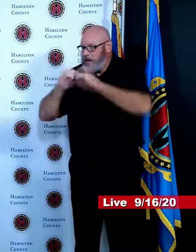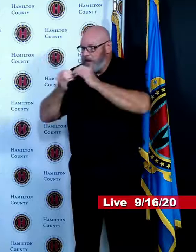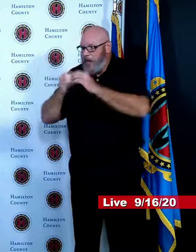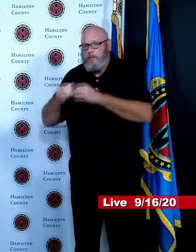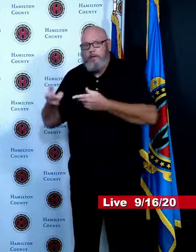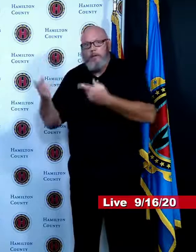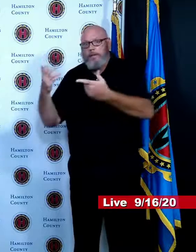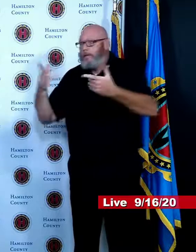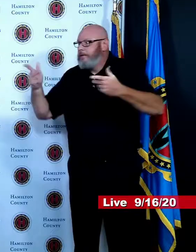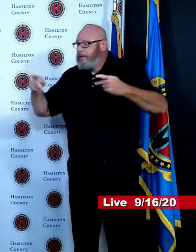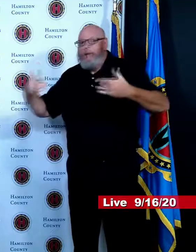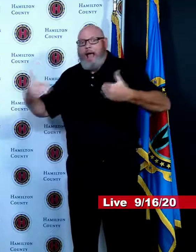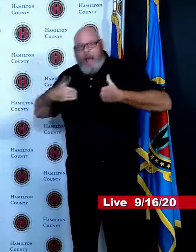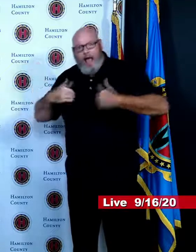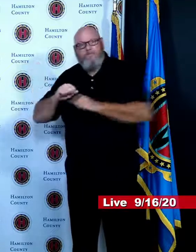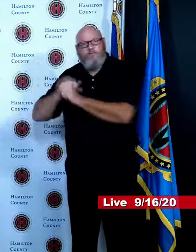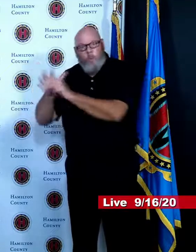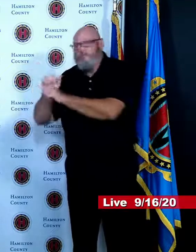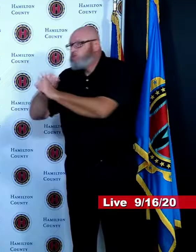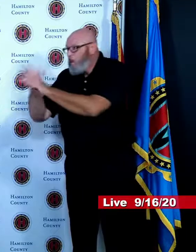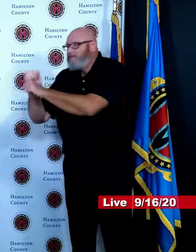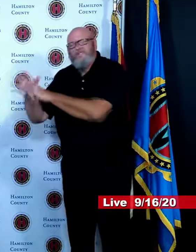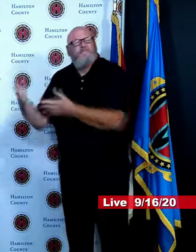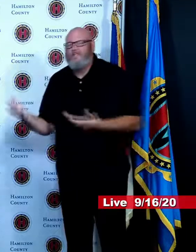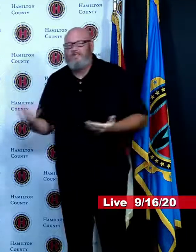and opening up the colleges